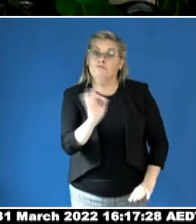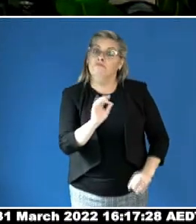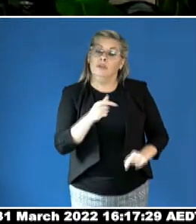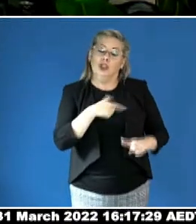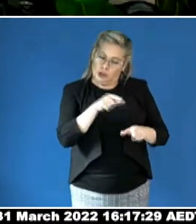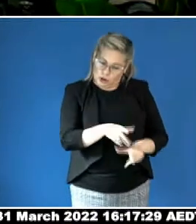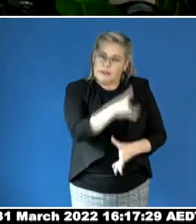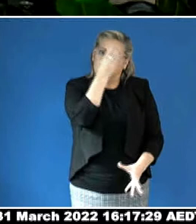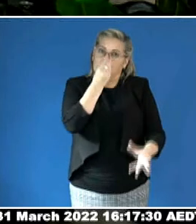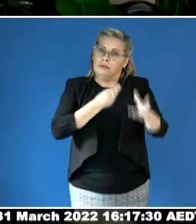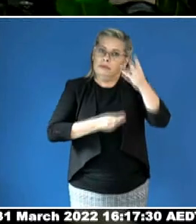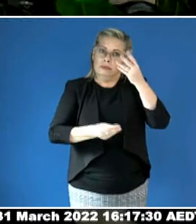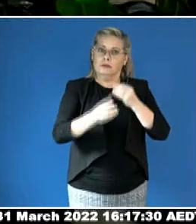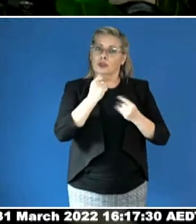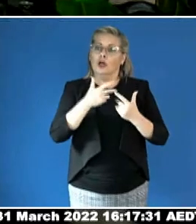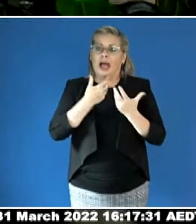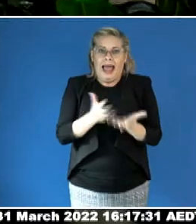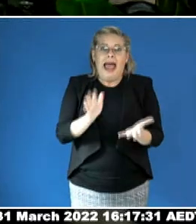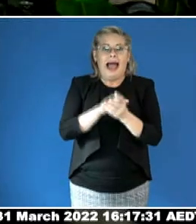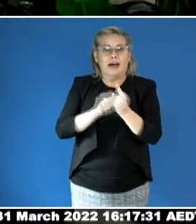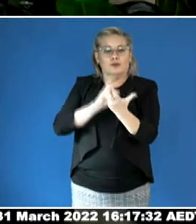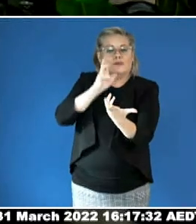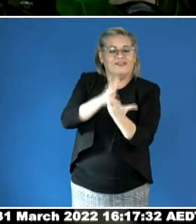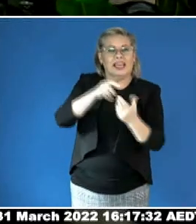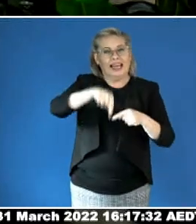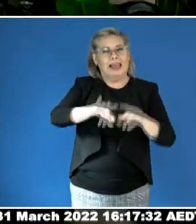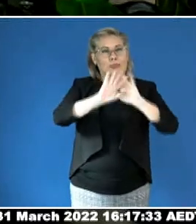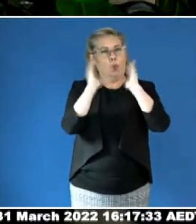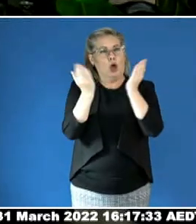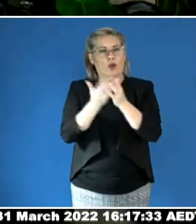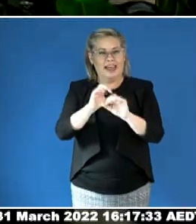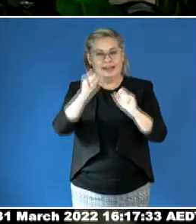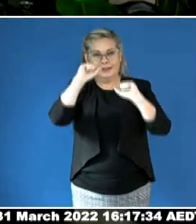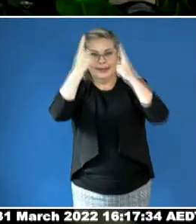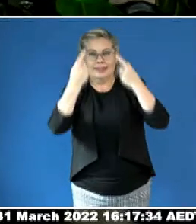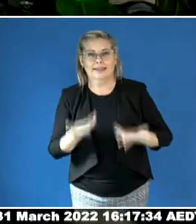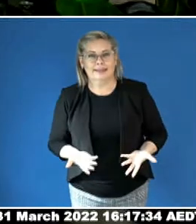And the third recommendation we have got is further research combining lived and